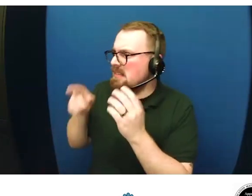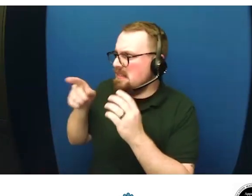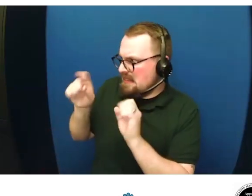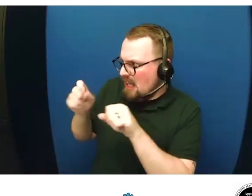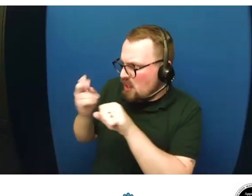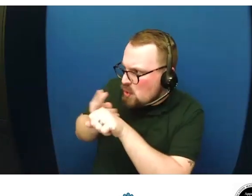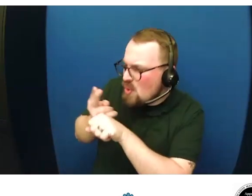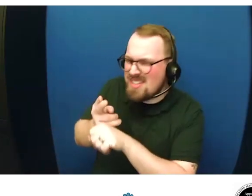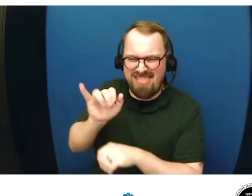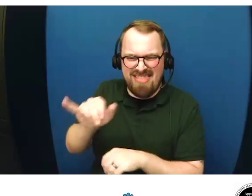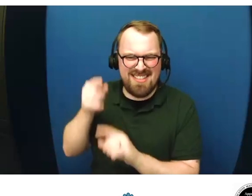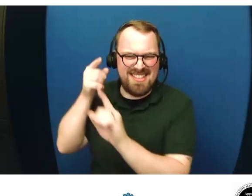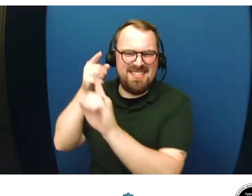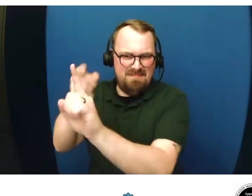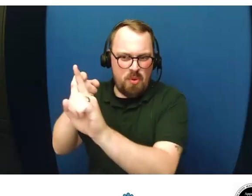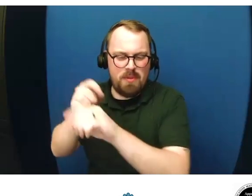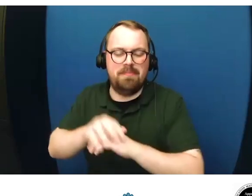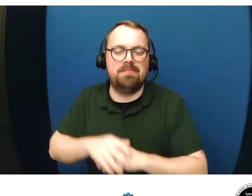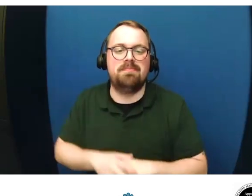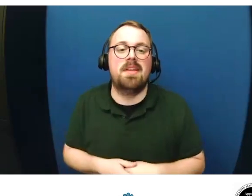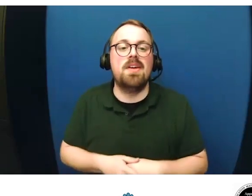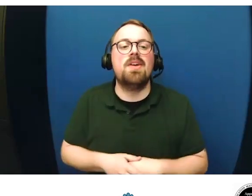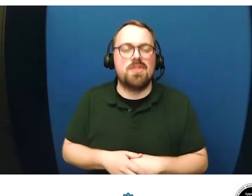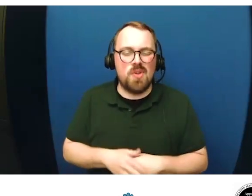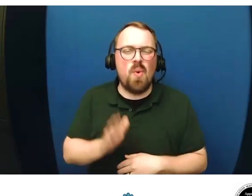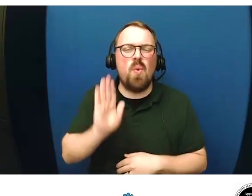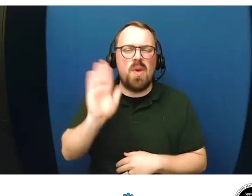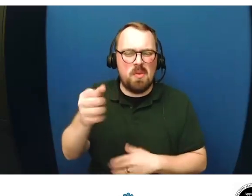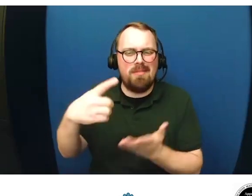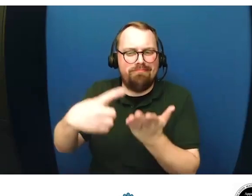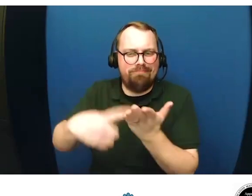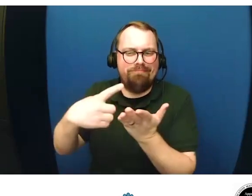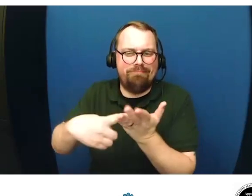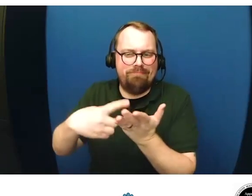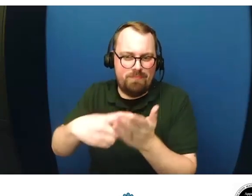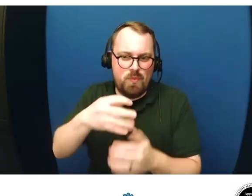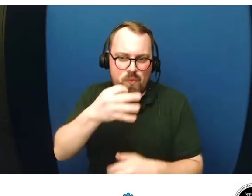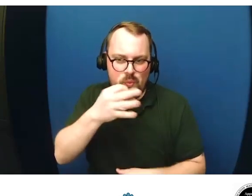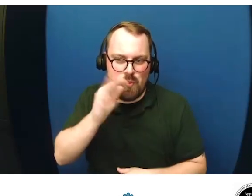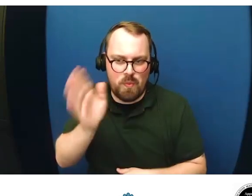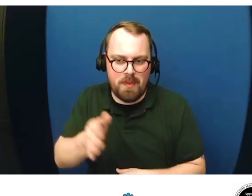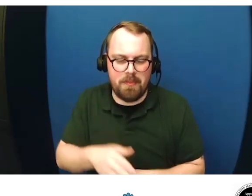be doing about that? And so that's something we'll...we'll look at in just a little while.